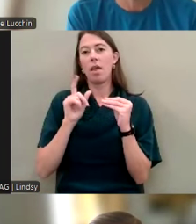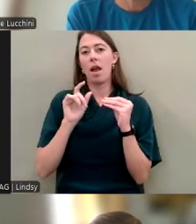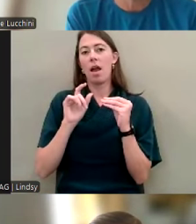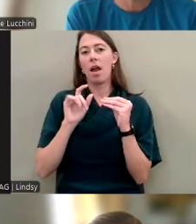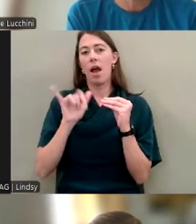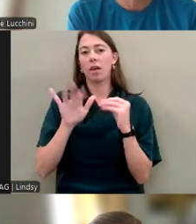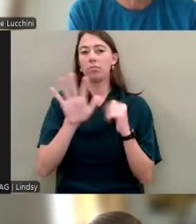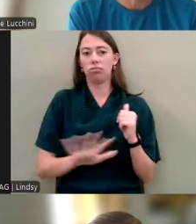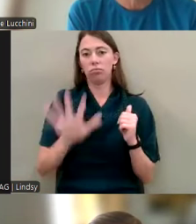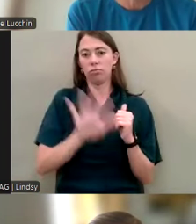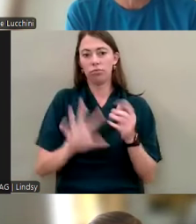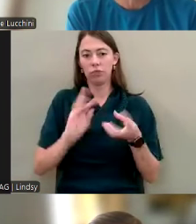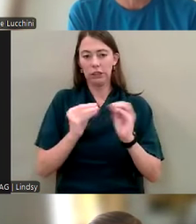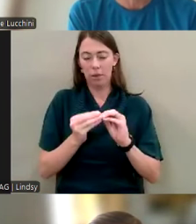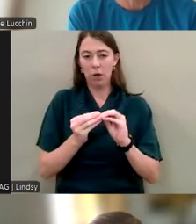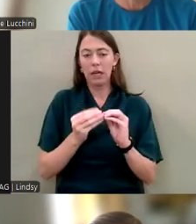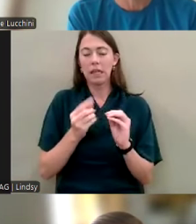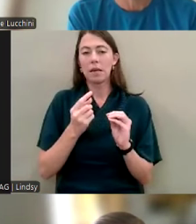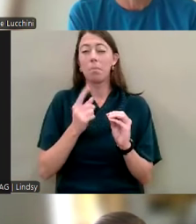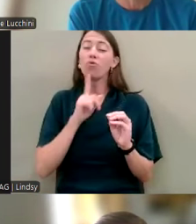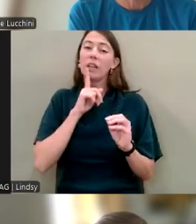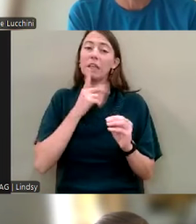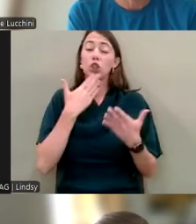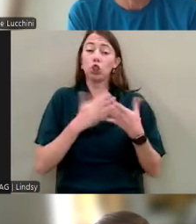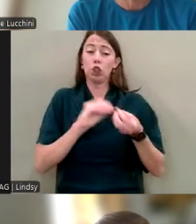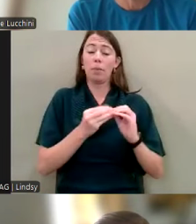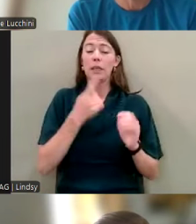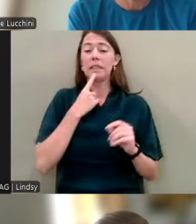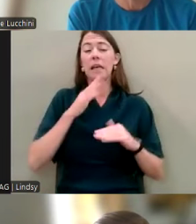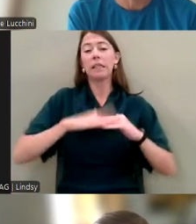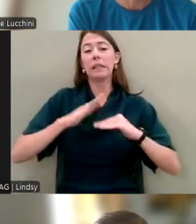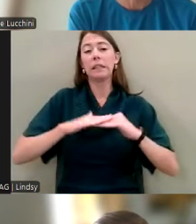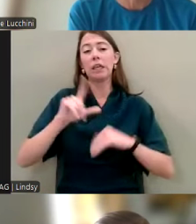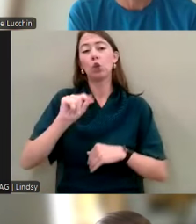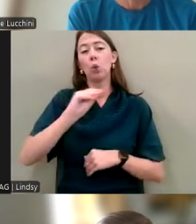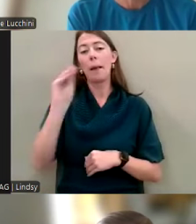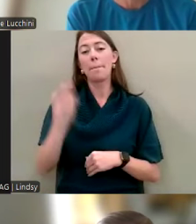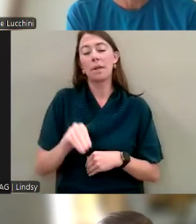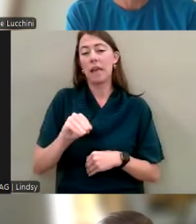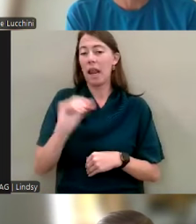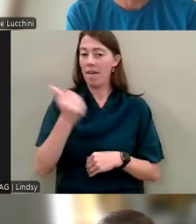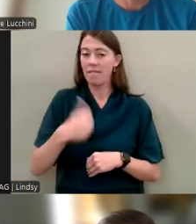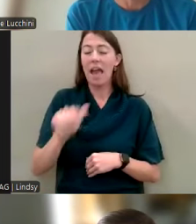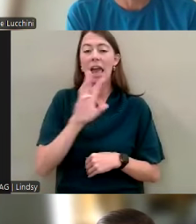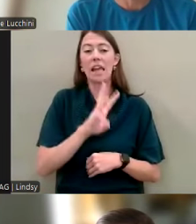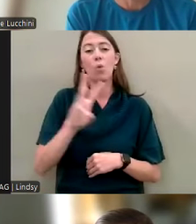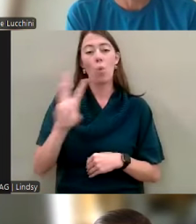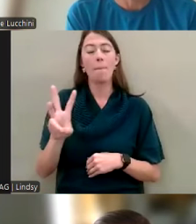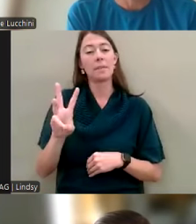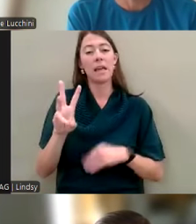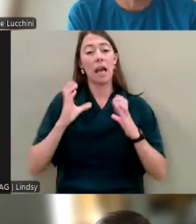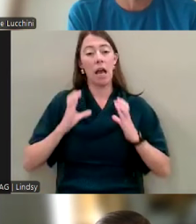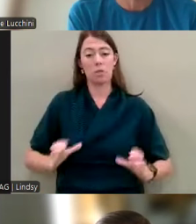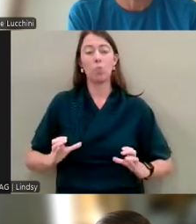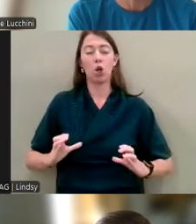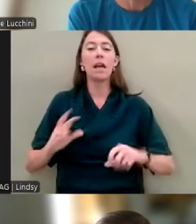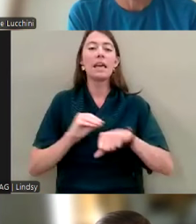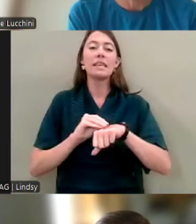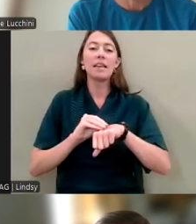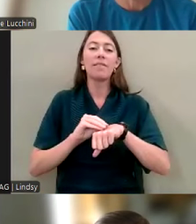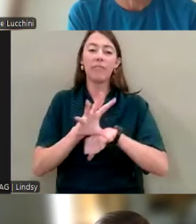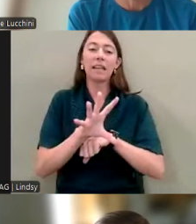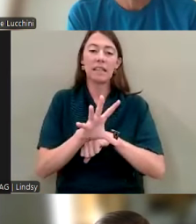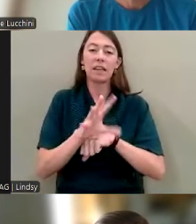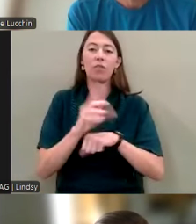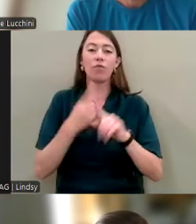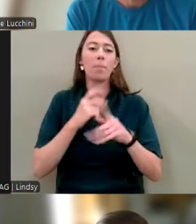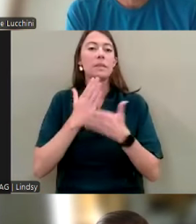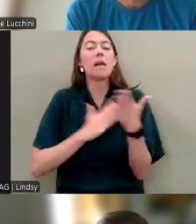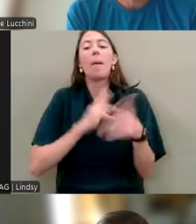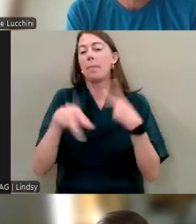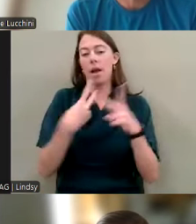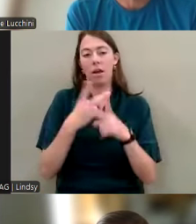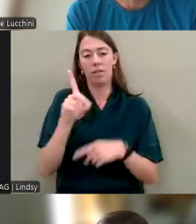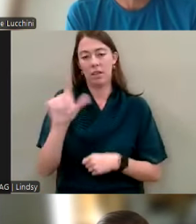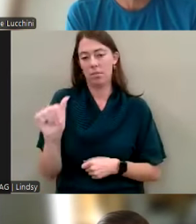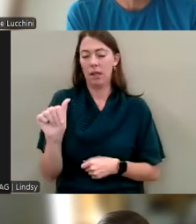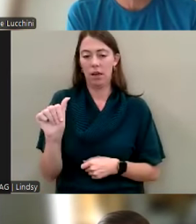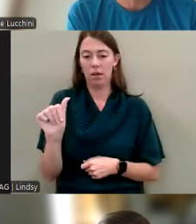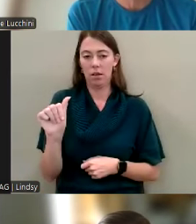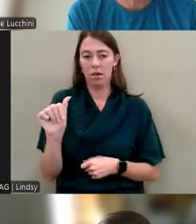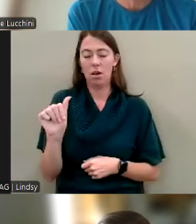says that at least 20% of any website customer are affected by a form of disability. Consider also